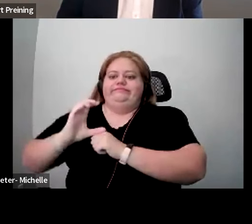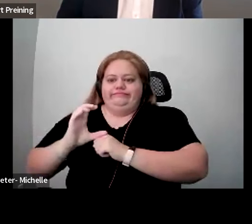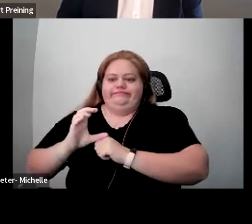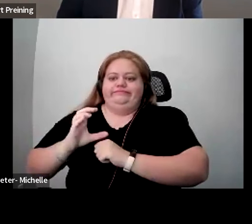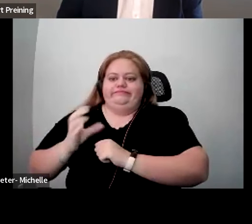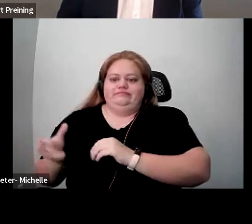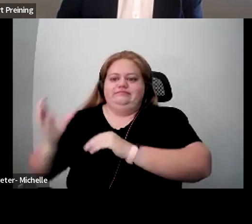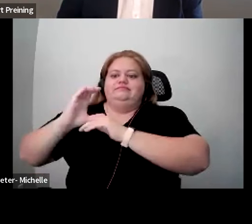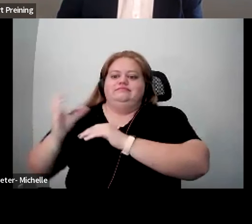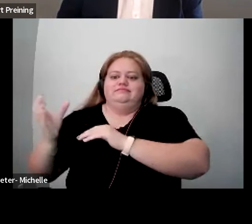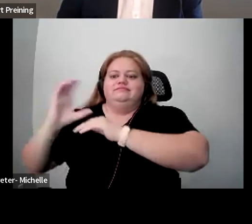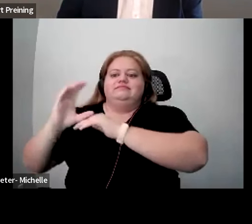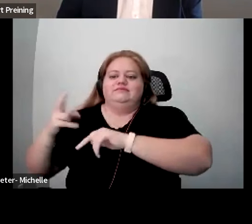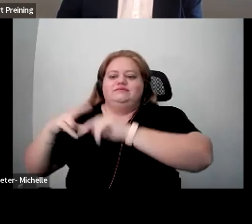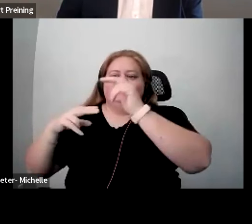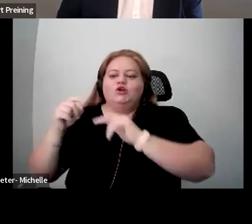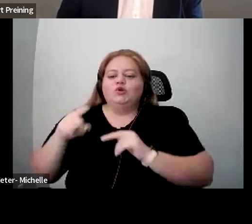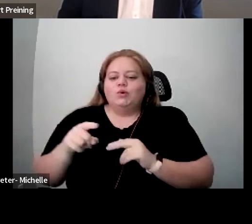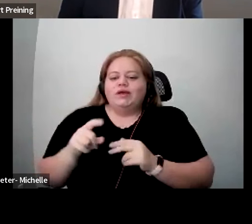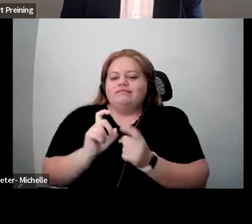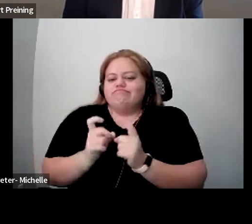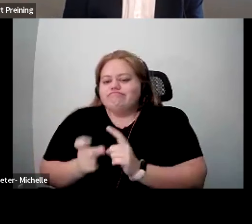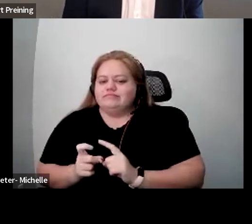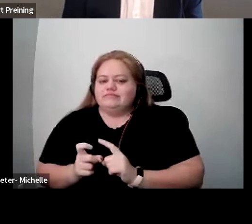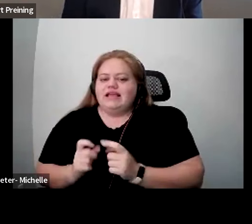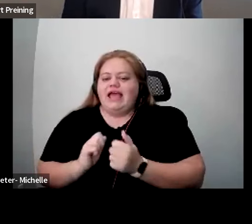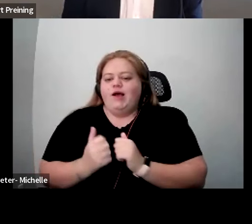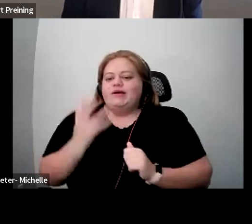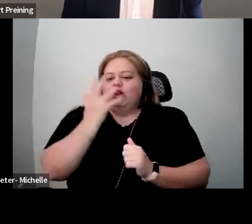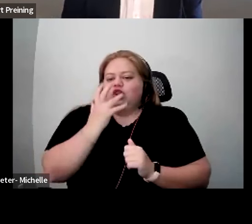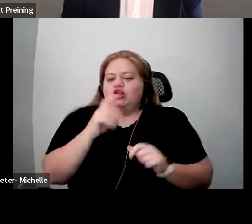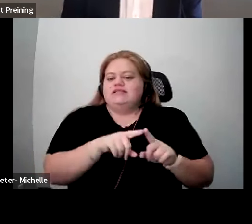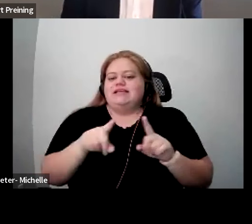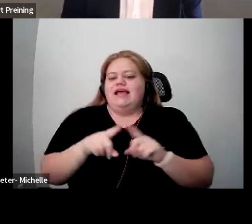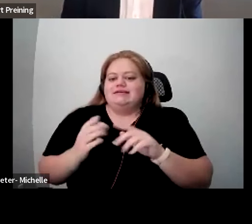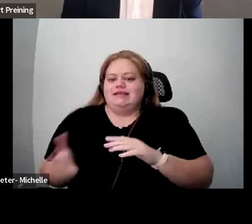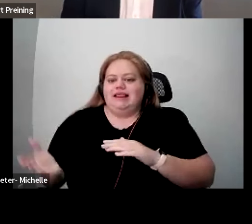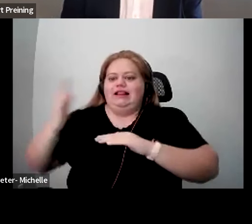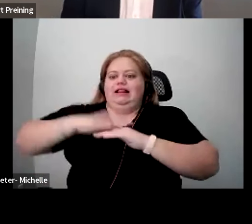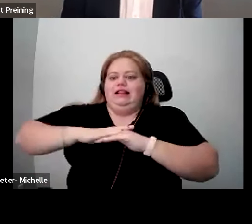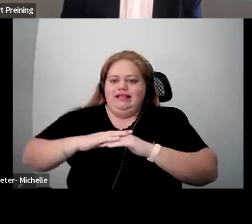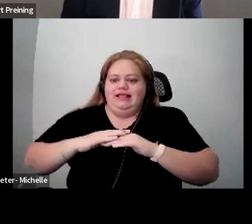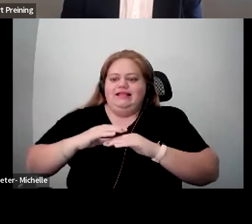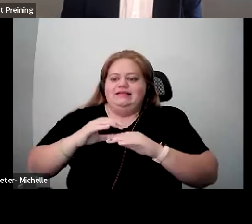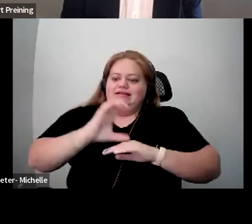And you can customize how documents look as a separate layer from how the document content is structured.